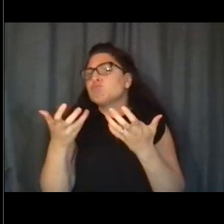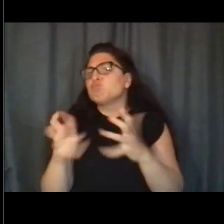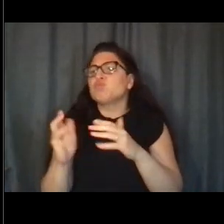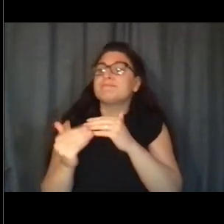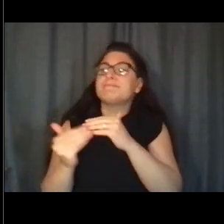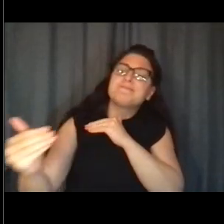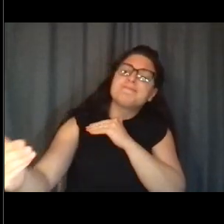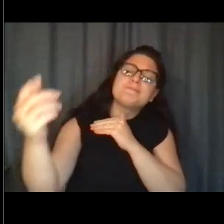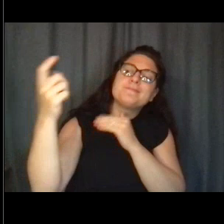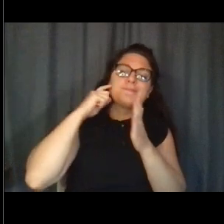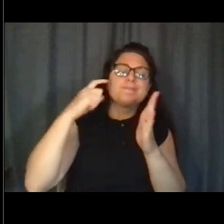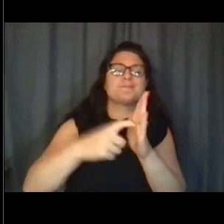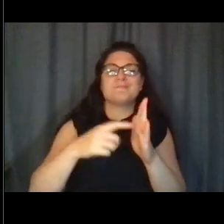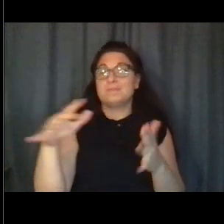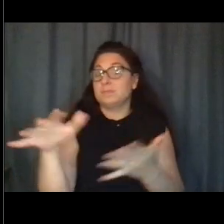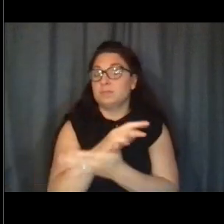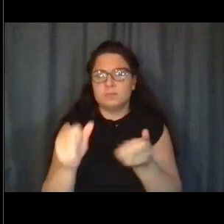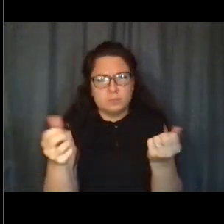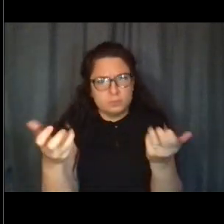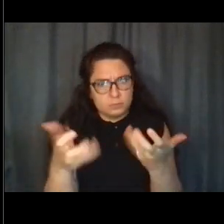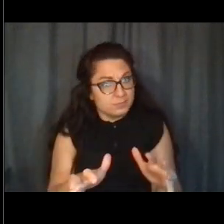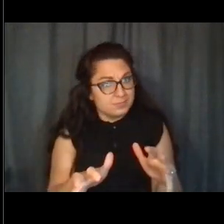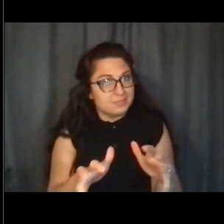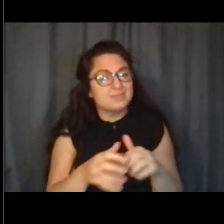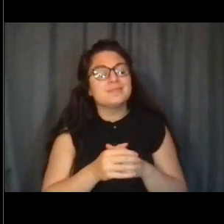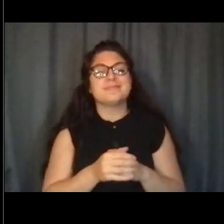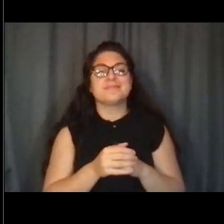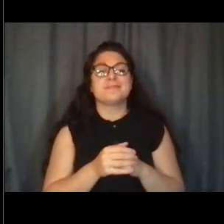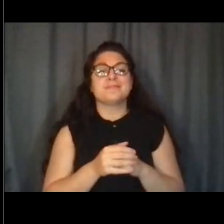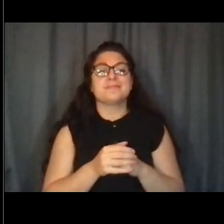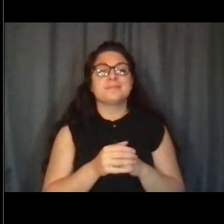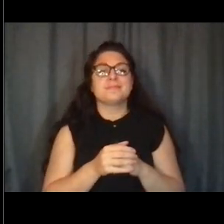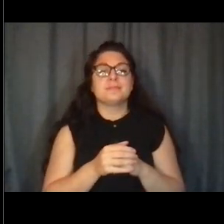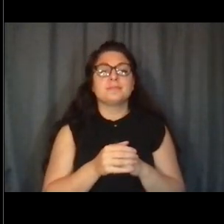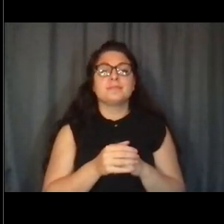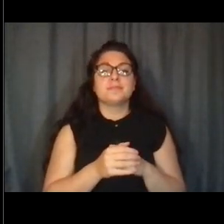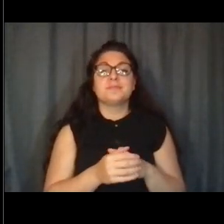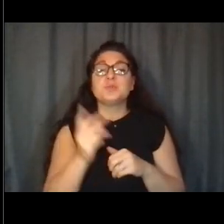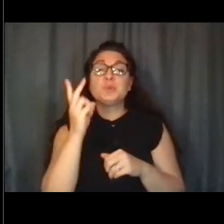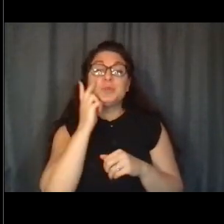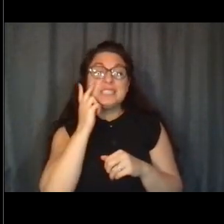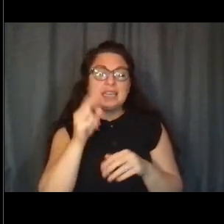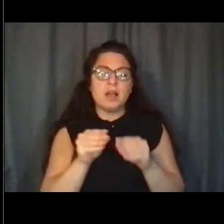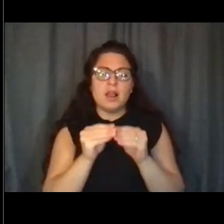So that's one of the goals of our research. Now, we've talked about surface observations, but that's only one piece, right?